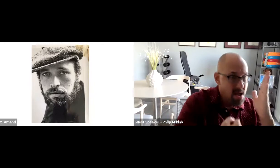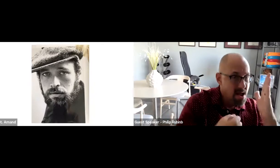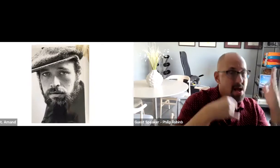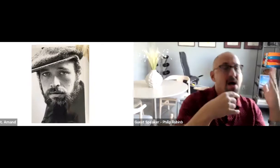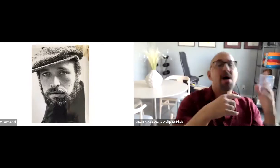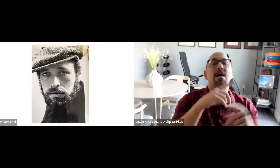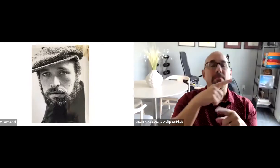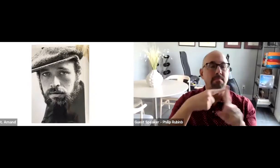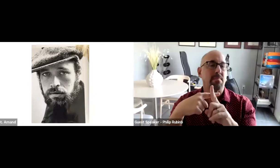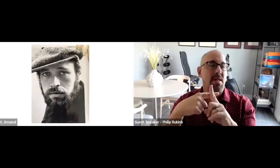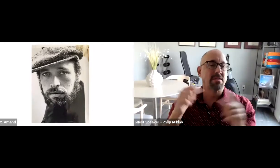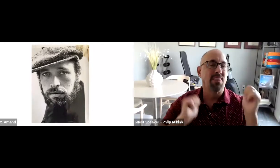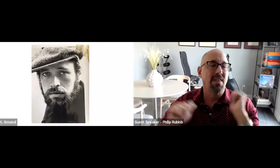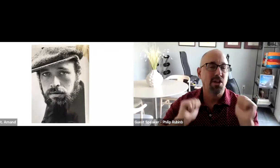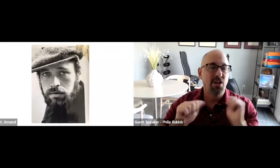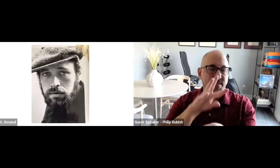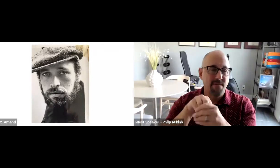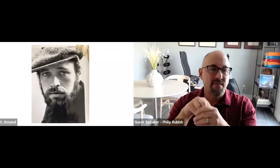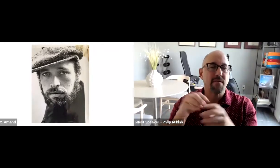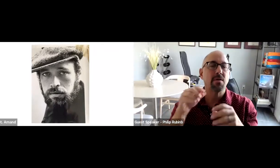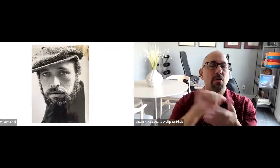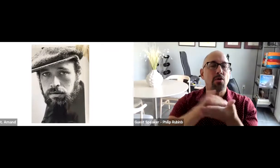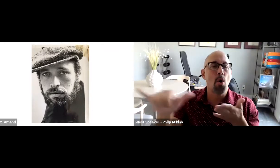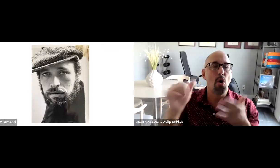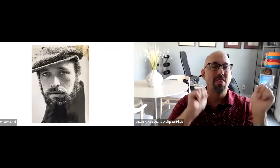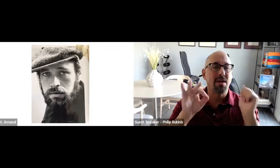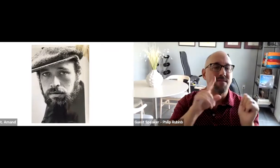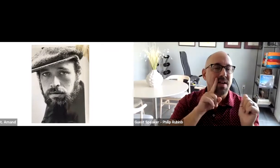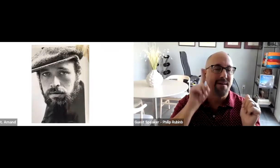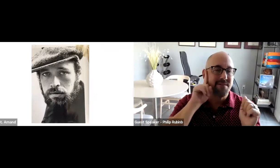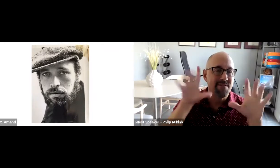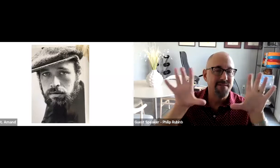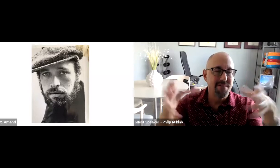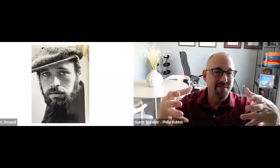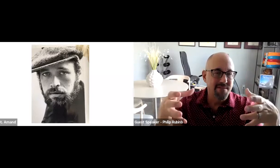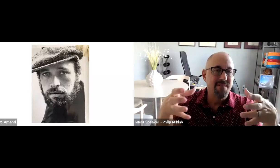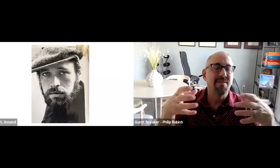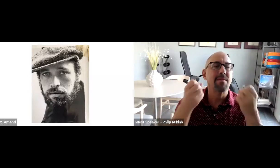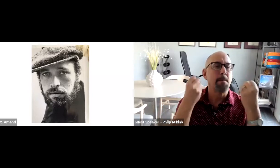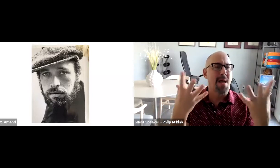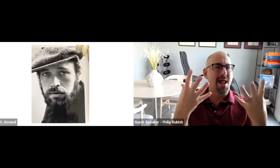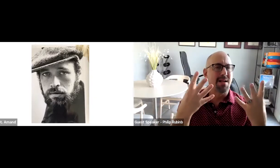Guy was very involved in theater. Yes, he did art, but he also was involved with the theater there in New York.